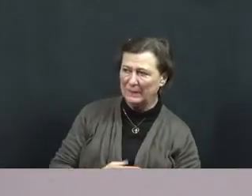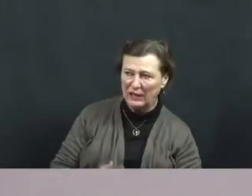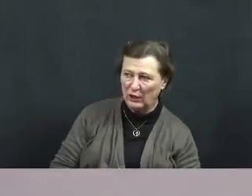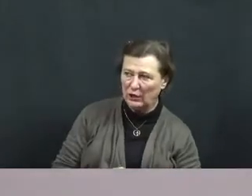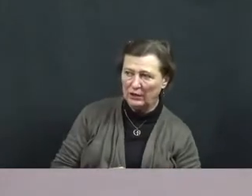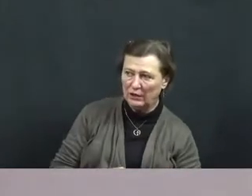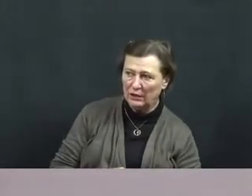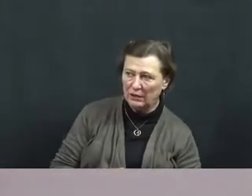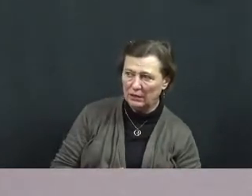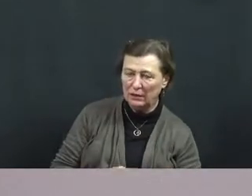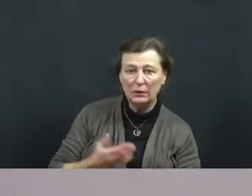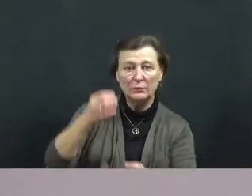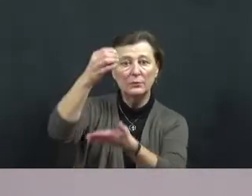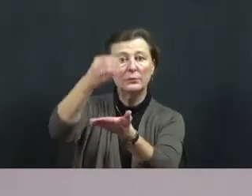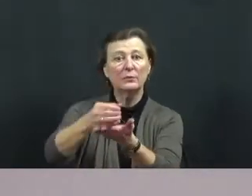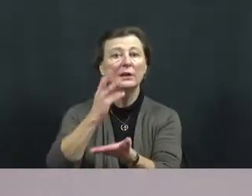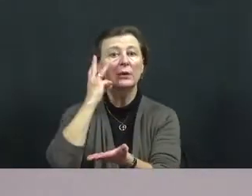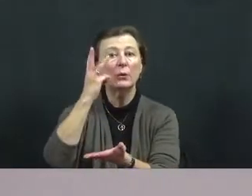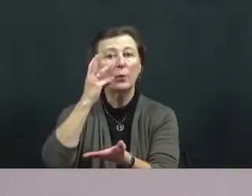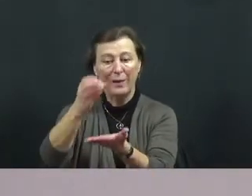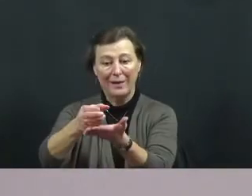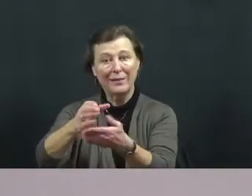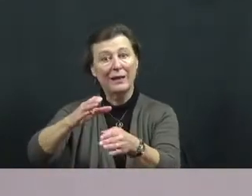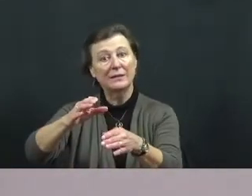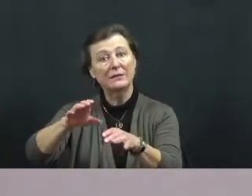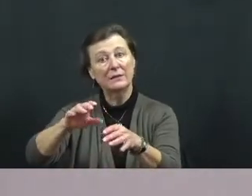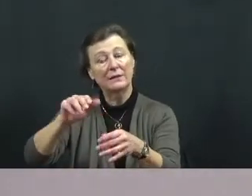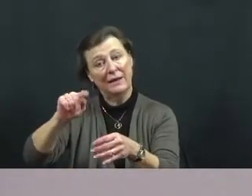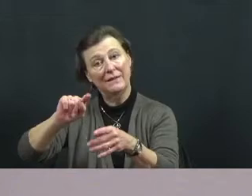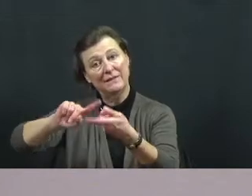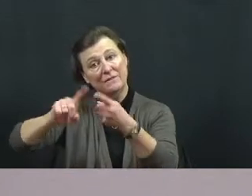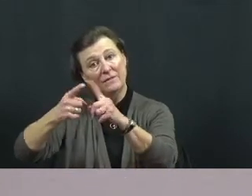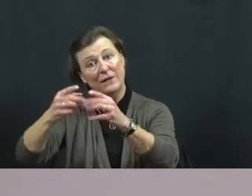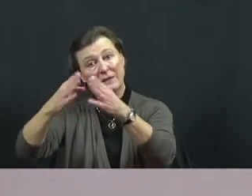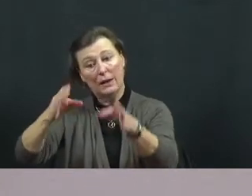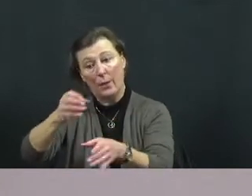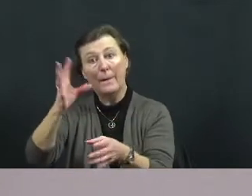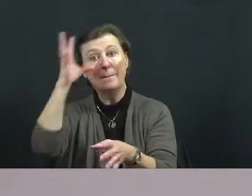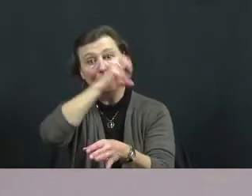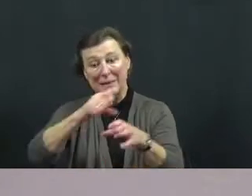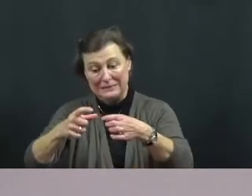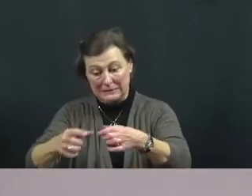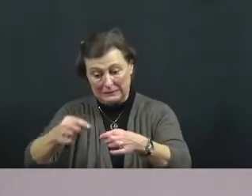You set a wine glass down on a friend's house, only to miss the coaster spilling the wine